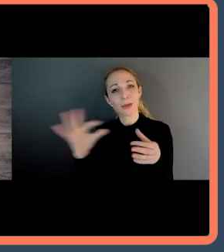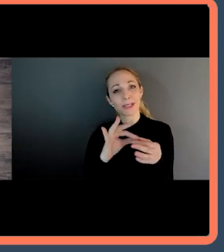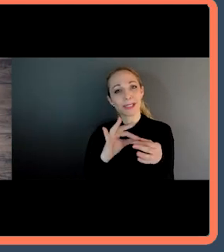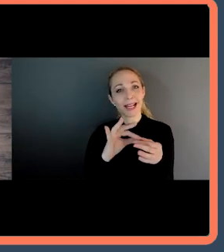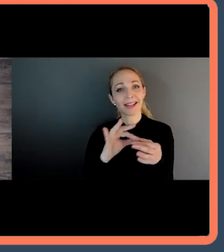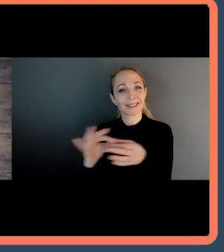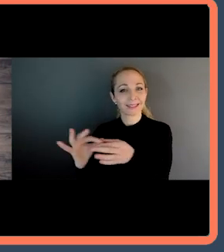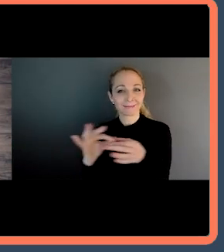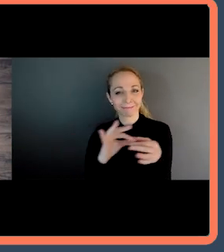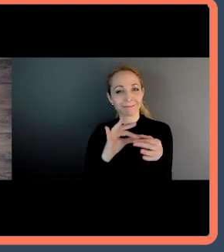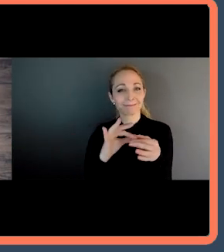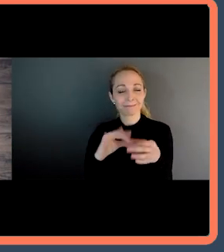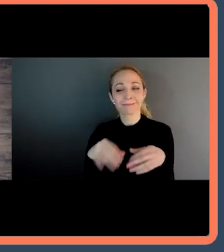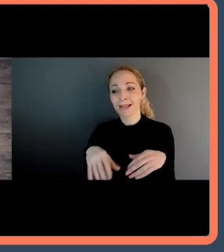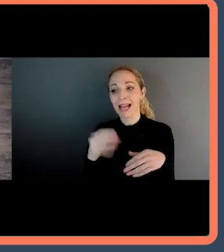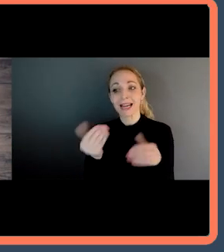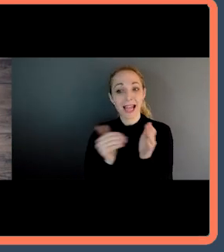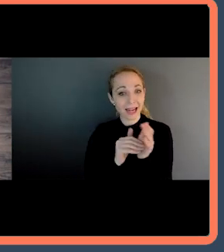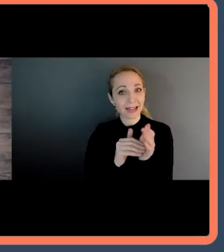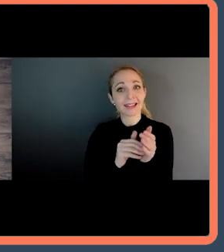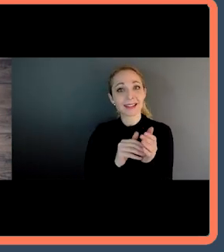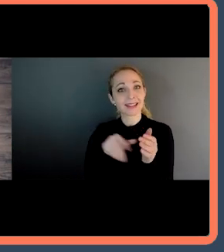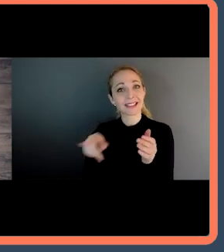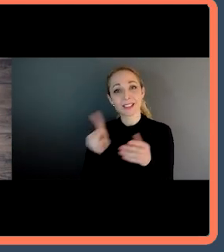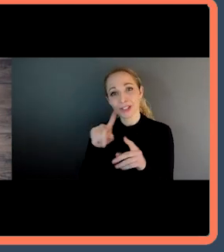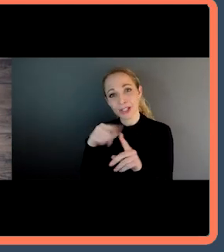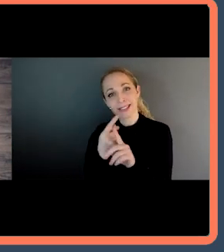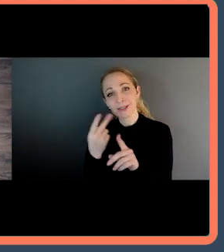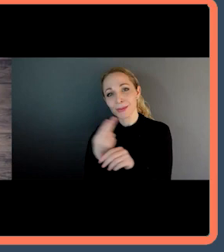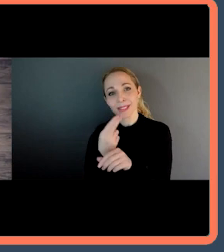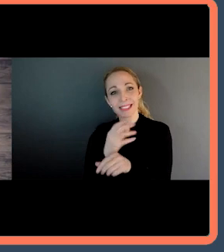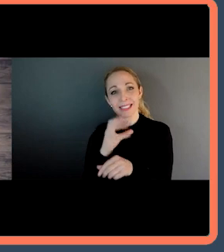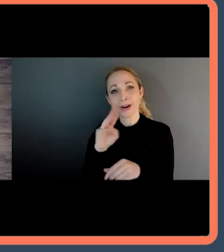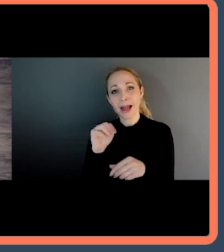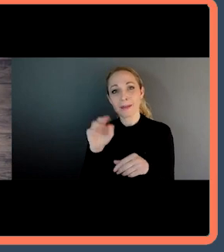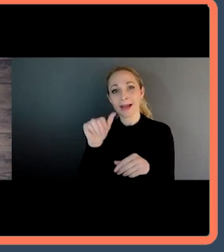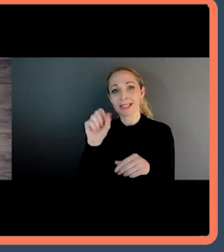AND AGAIN, THIS IS JUST USING THE CRM, SO'S HUBBLE FUNCTION.